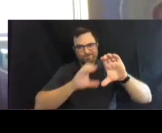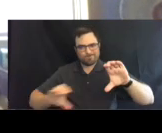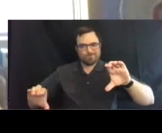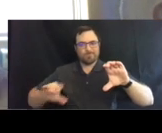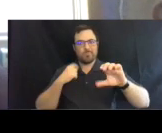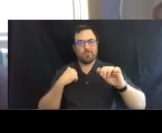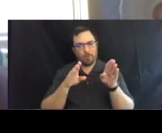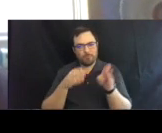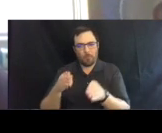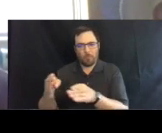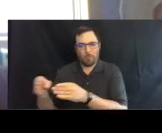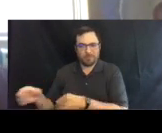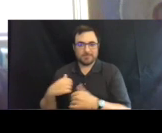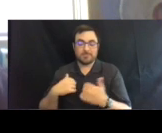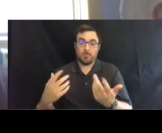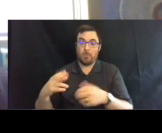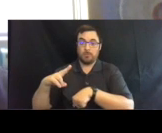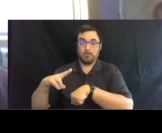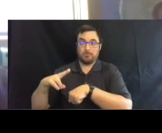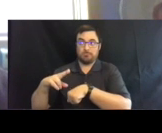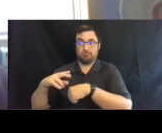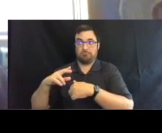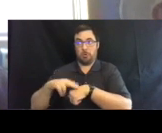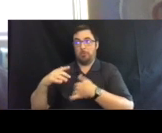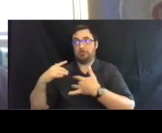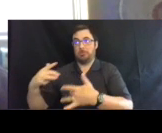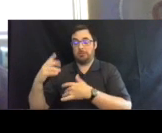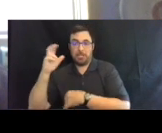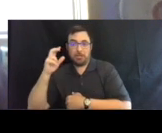a child with normal hearing, so certainly not for a child that is hard of hearing.